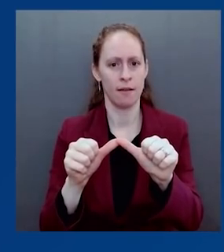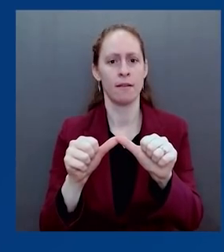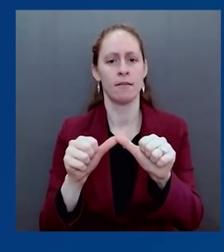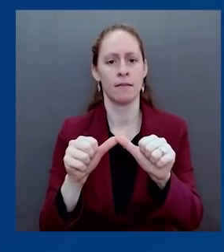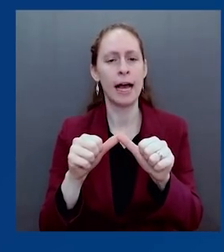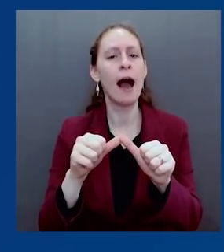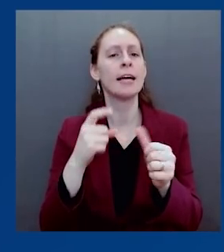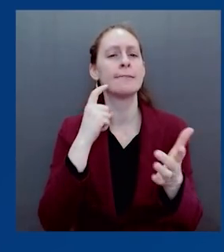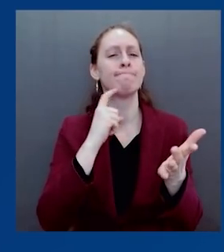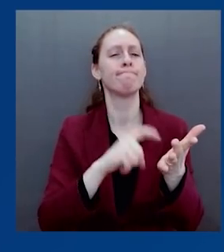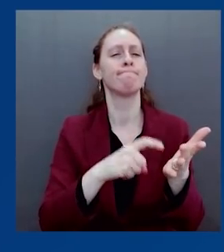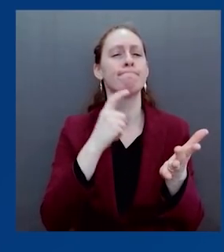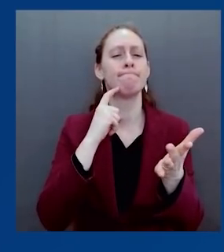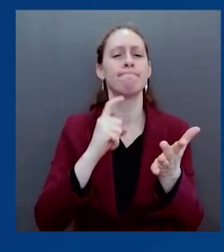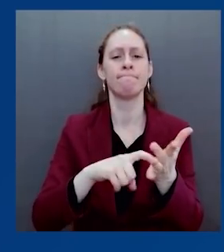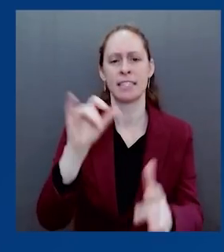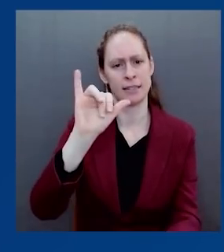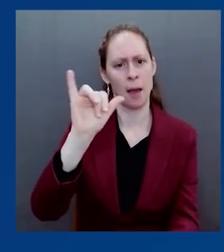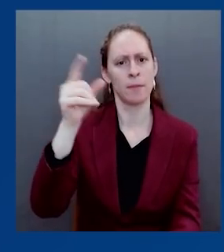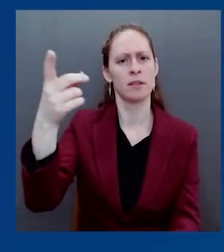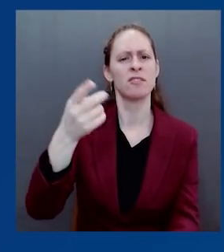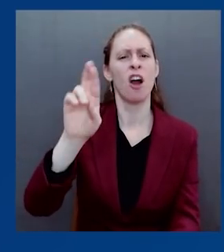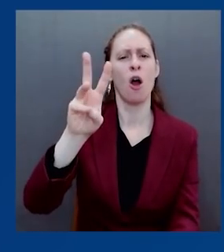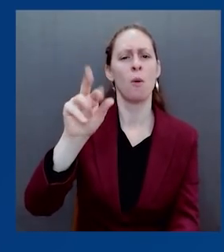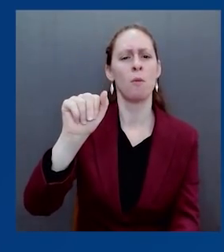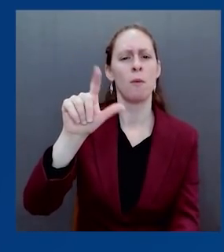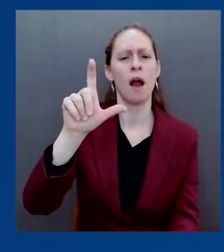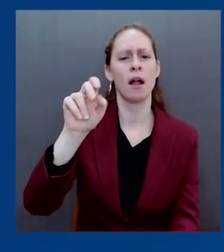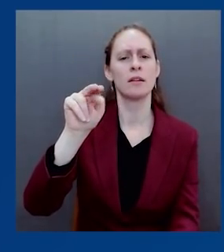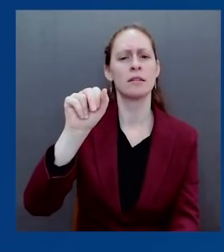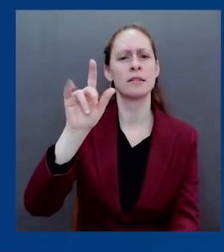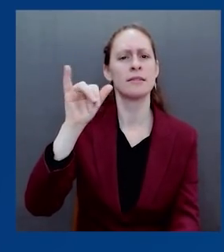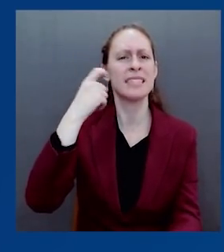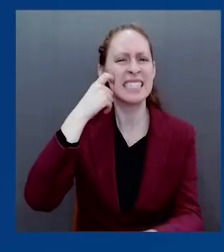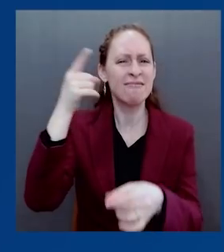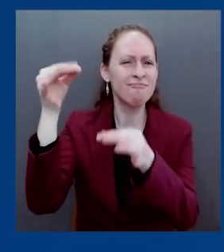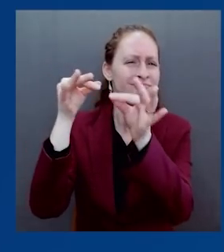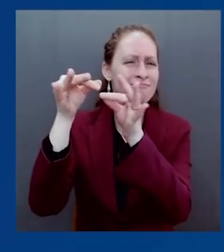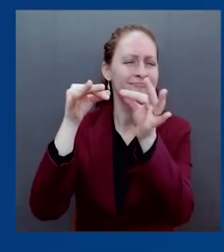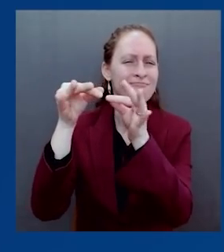from the Kaiser Permanente study, that it is going to be a less severe,